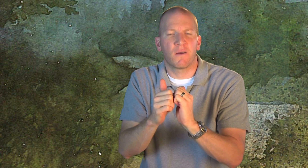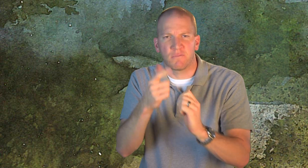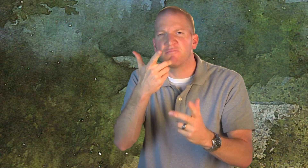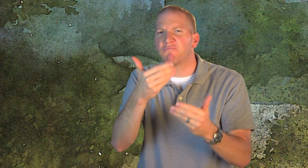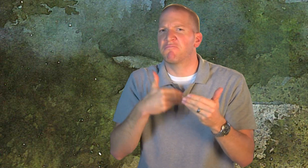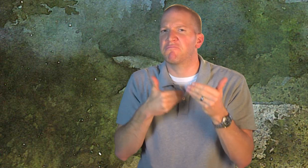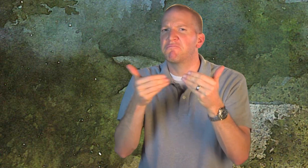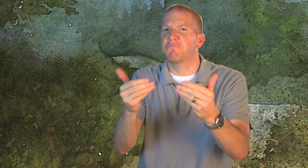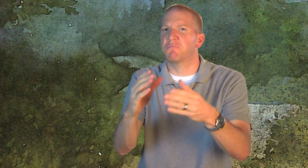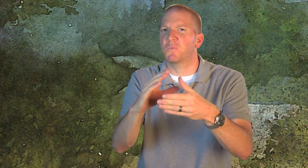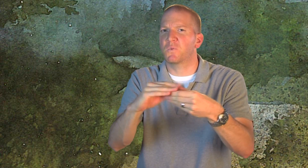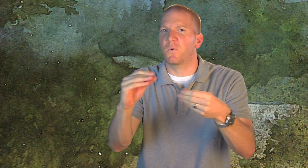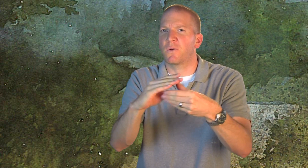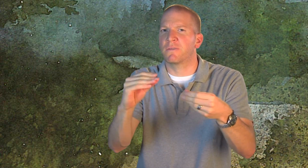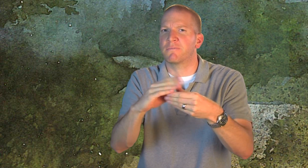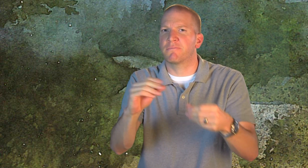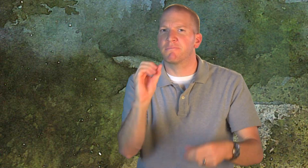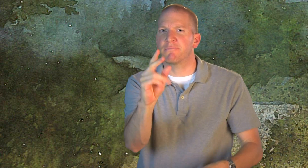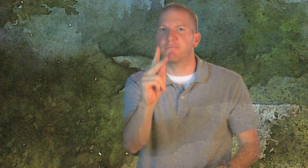Okay, let's go on with the story.